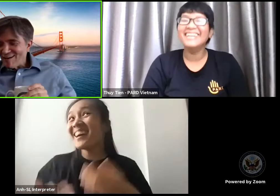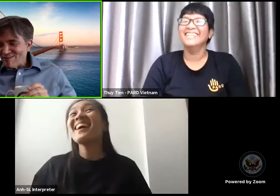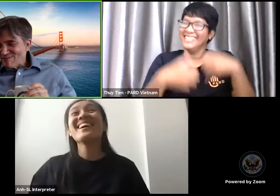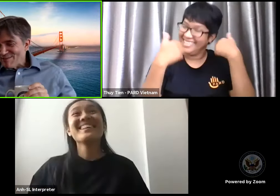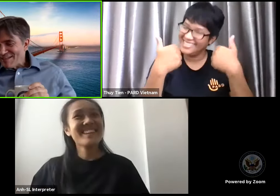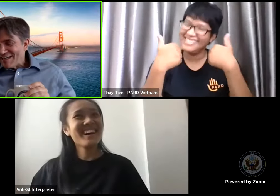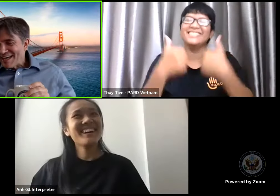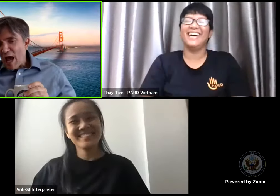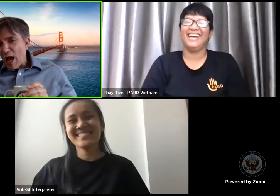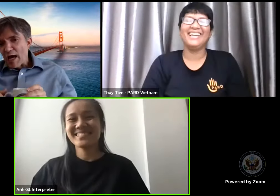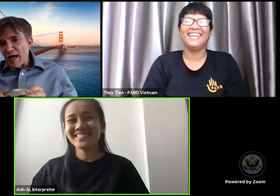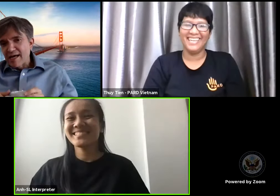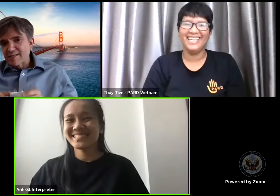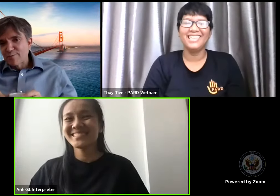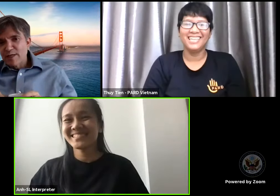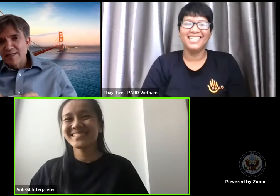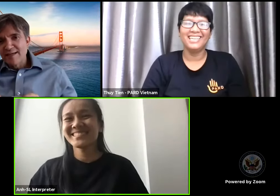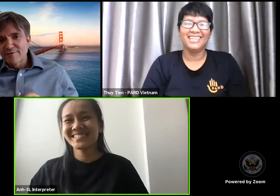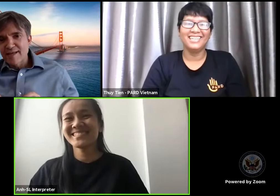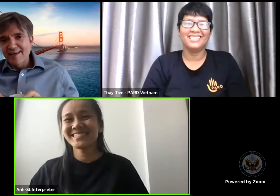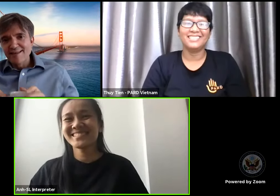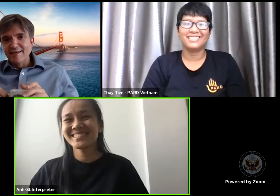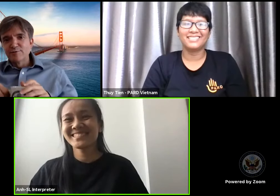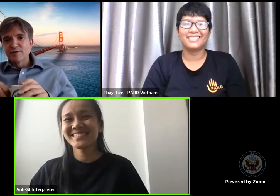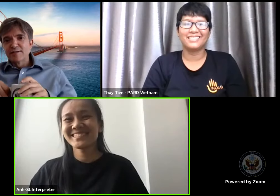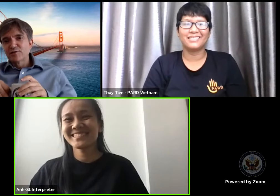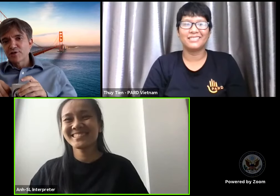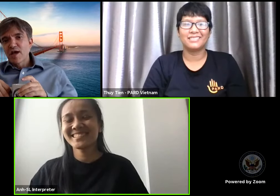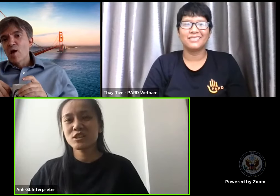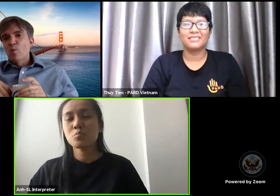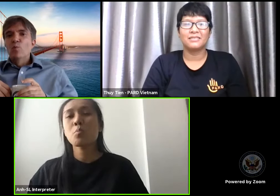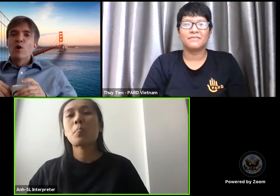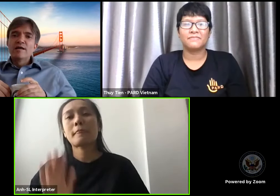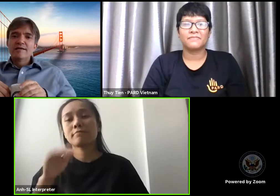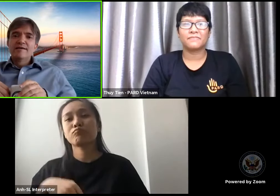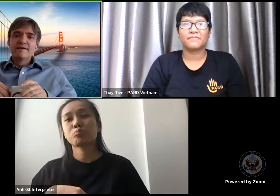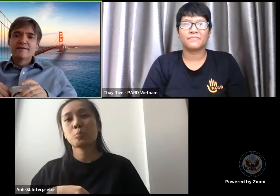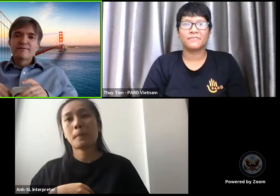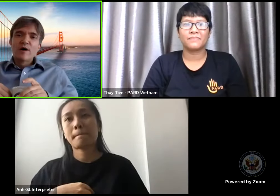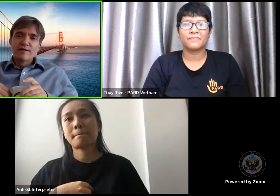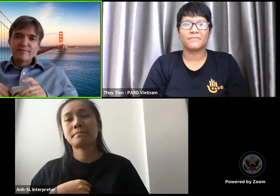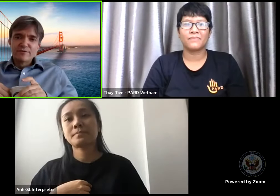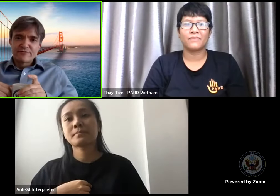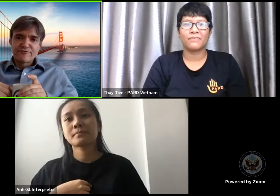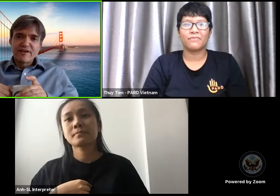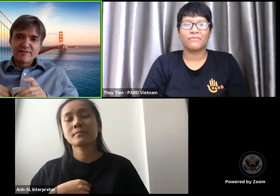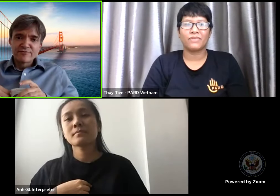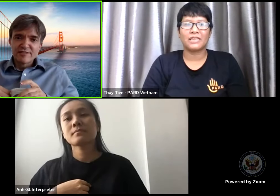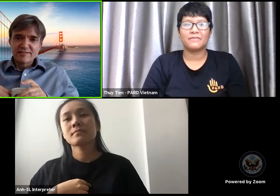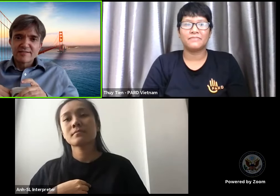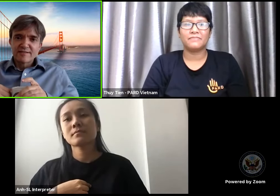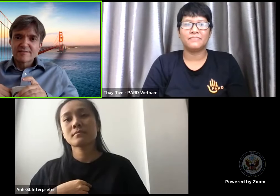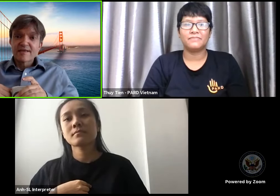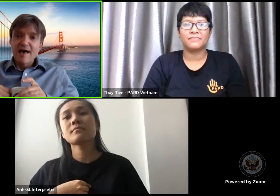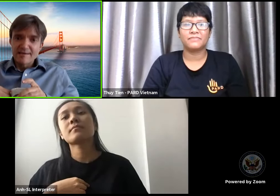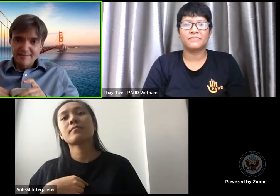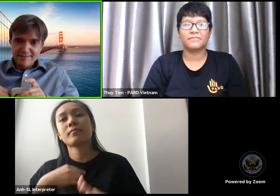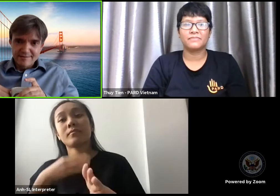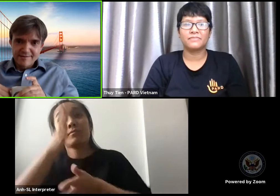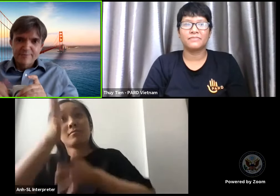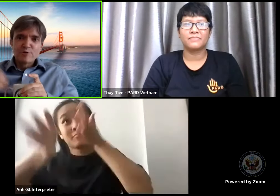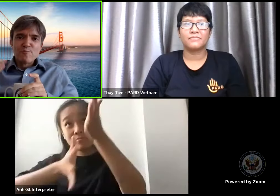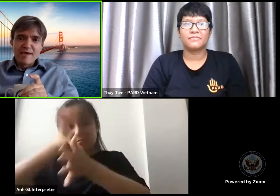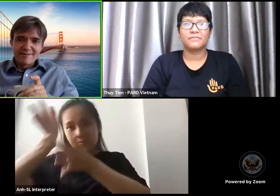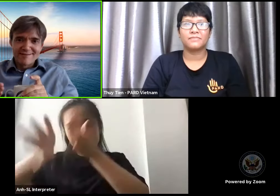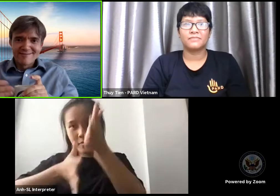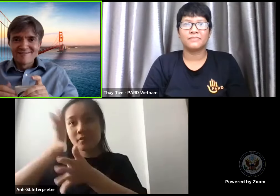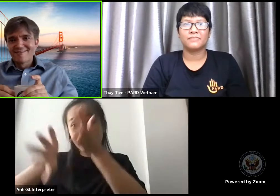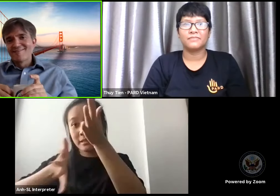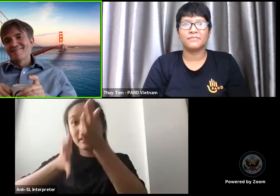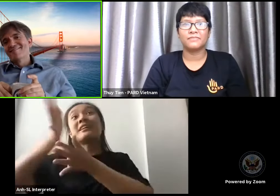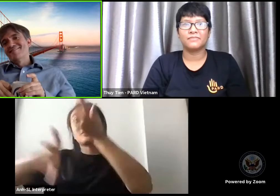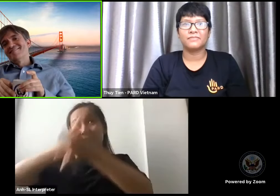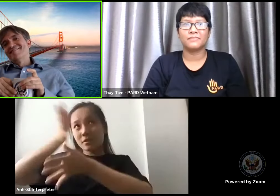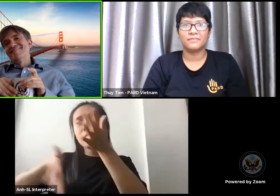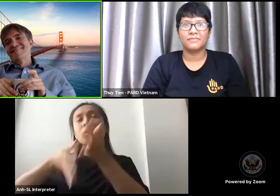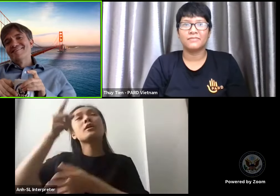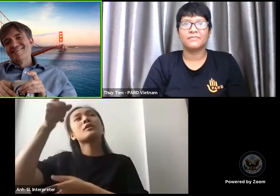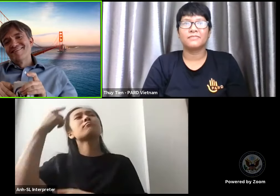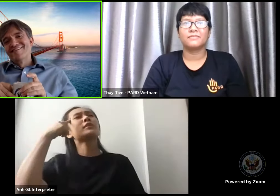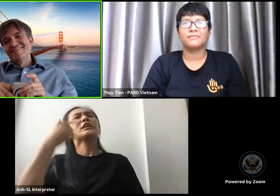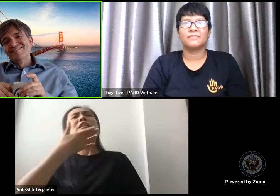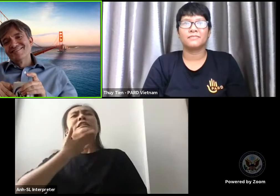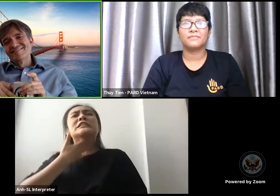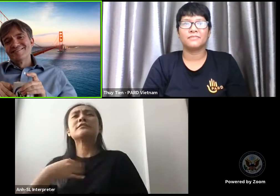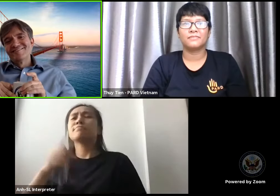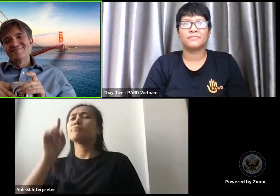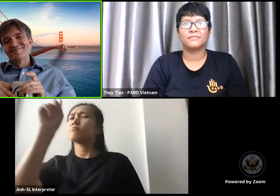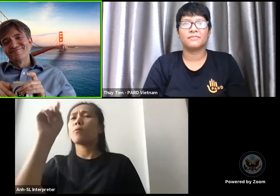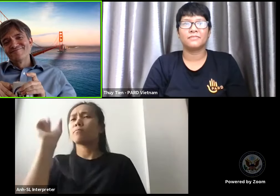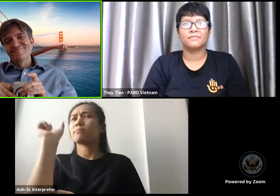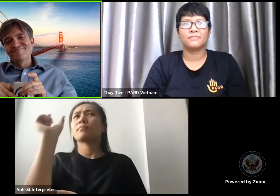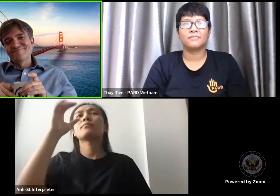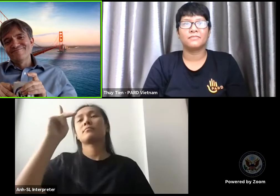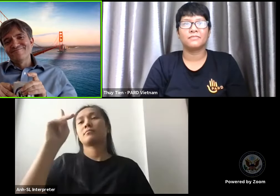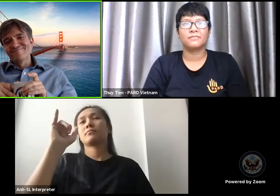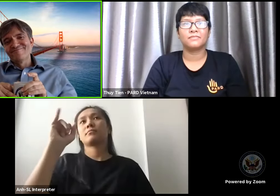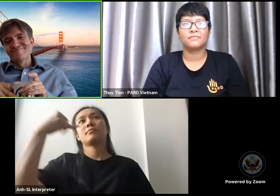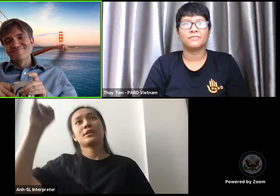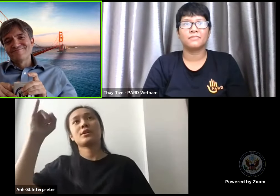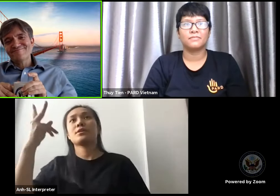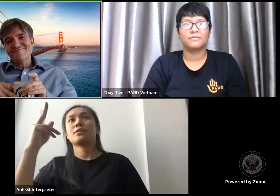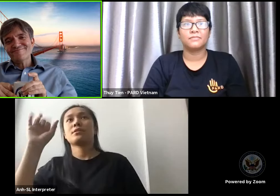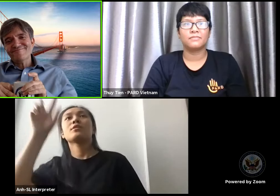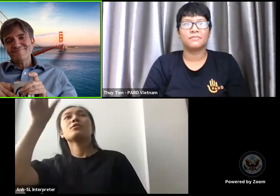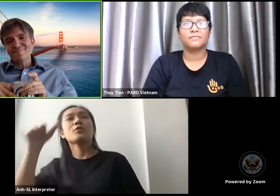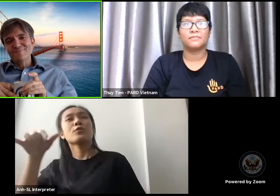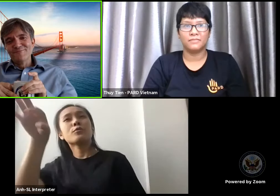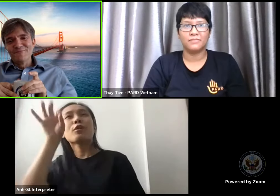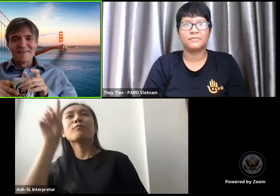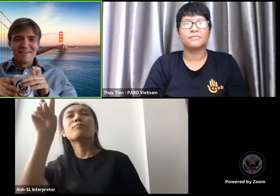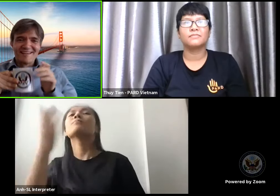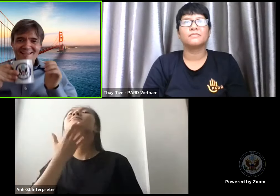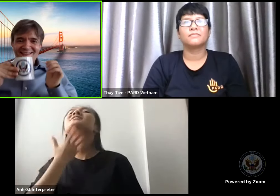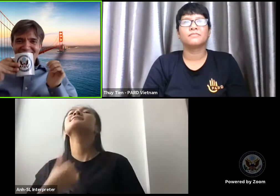[Anh] Yes! [Jason] Speaking of sign language what is one of your favorite signs to make?